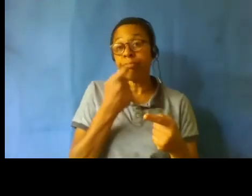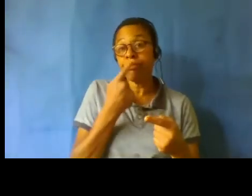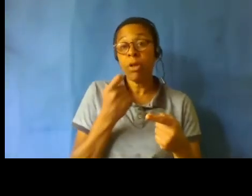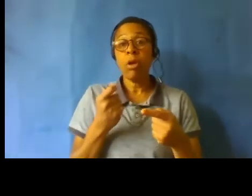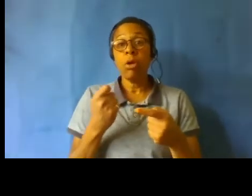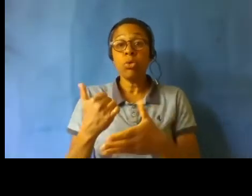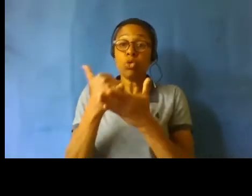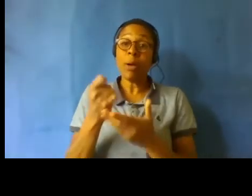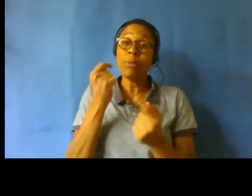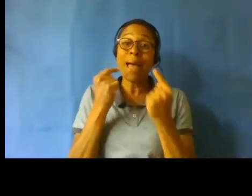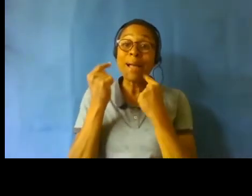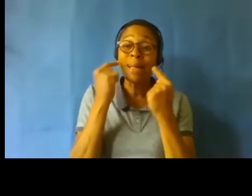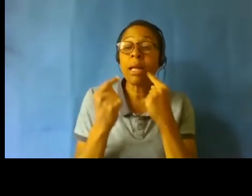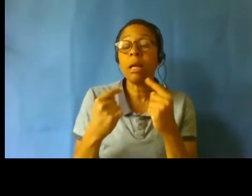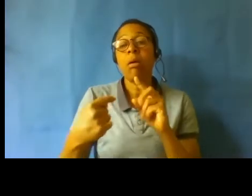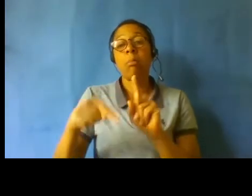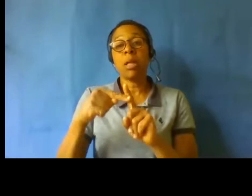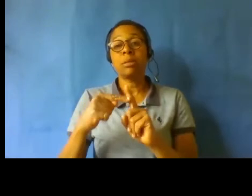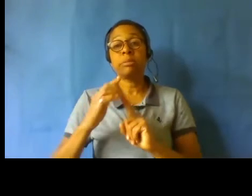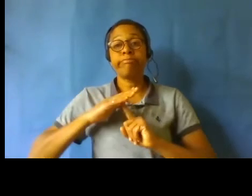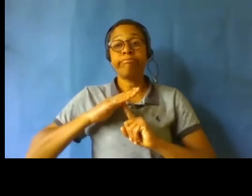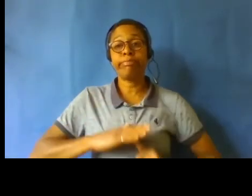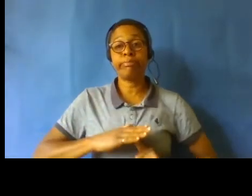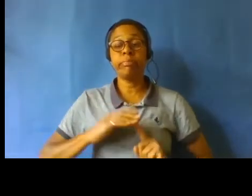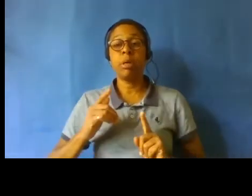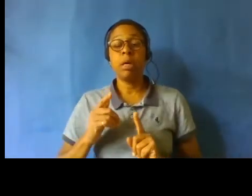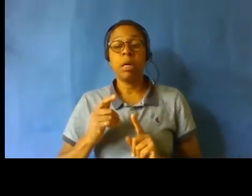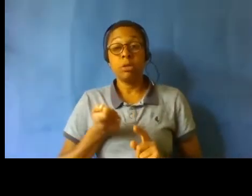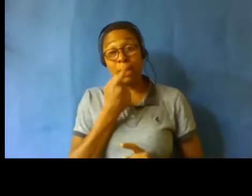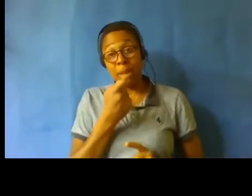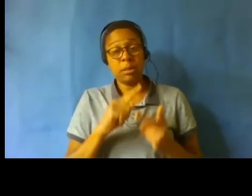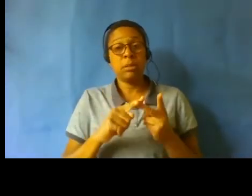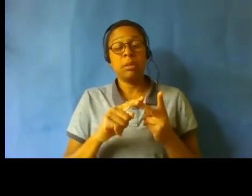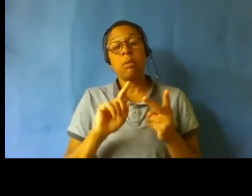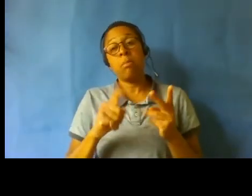the contraceptive pill and now an IUD my mom still objects to me using all of the